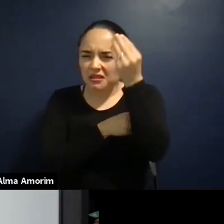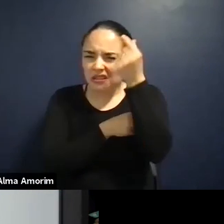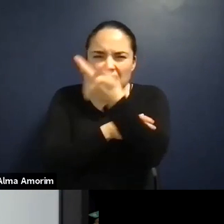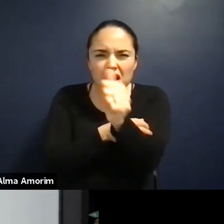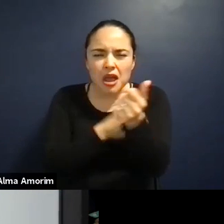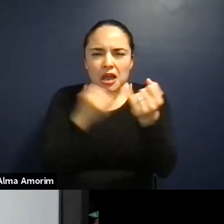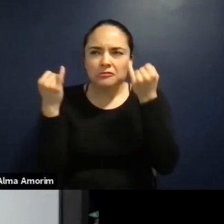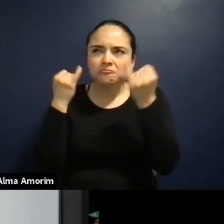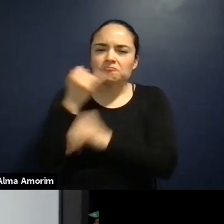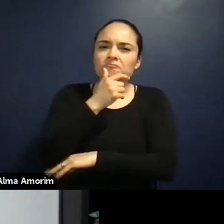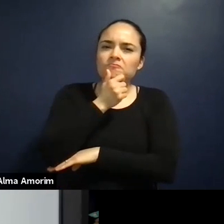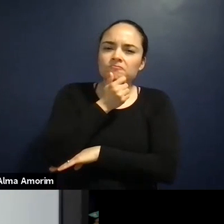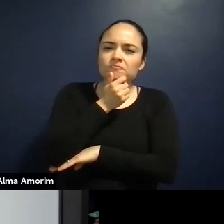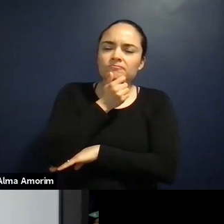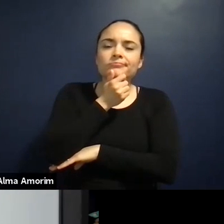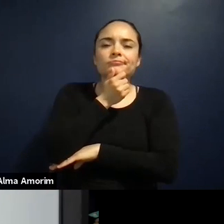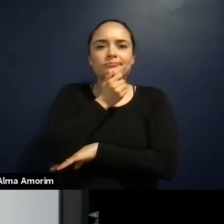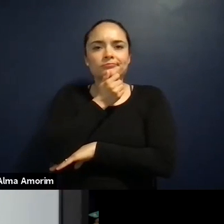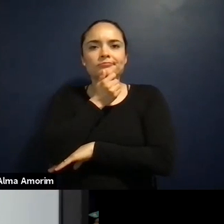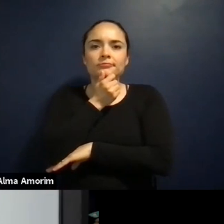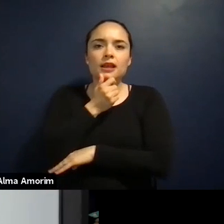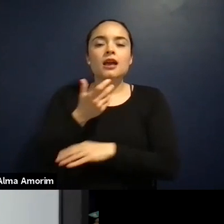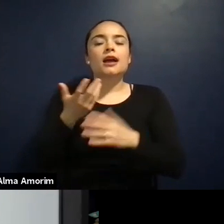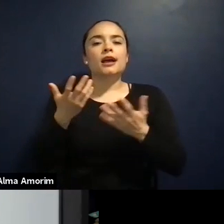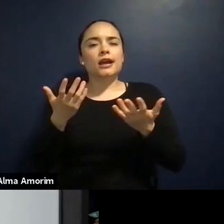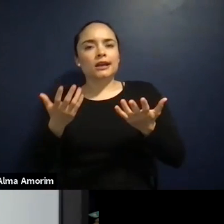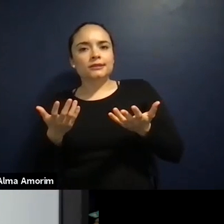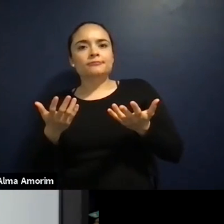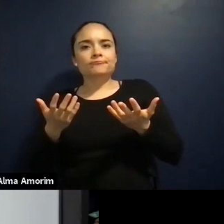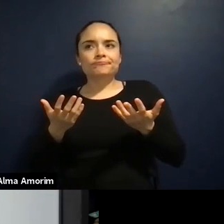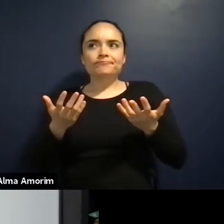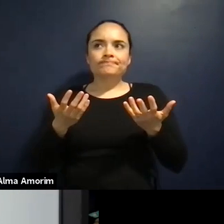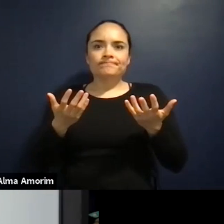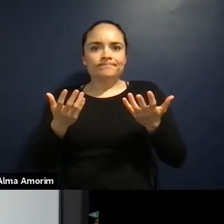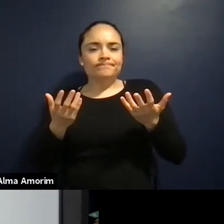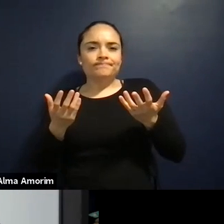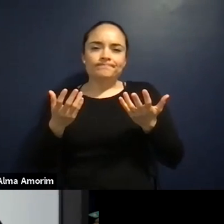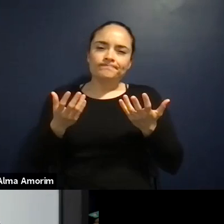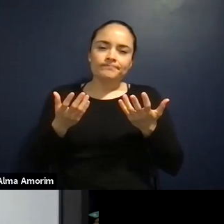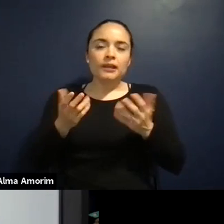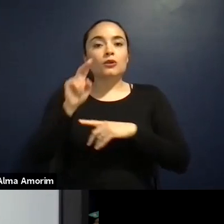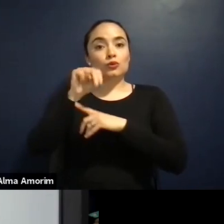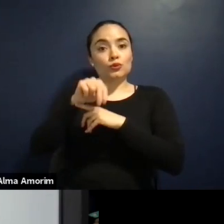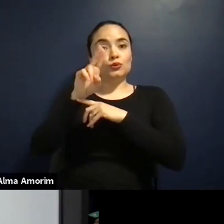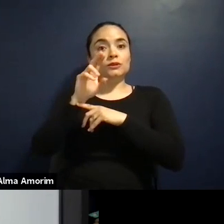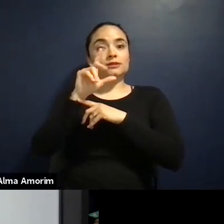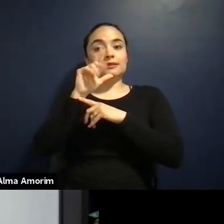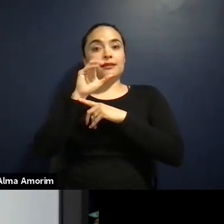like, things that you might use in nuclear power. Okay, yeah, so, for sure, so we could use uranium,